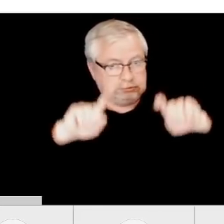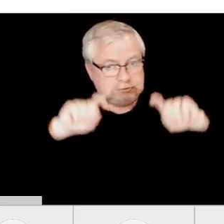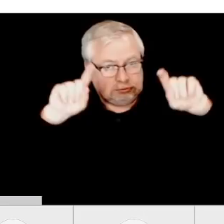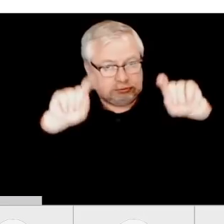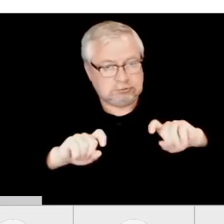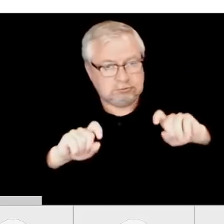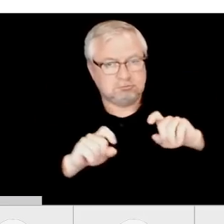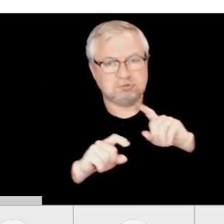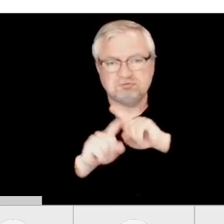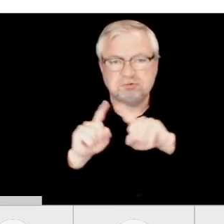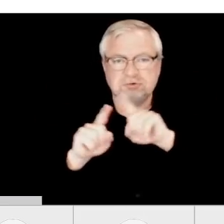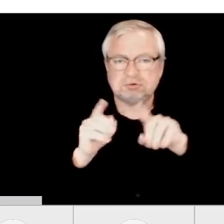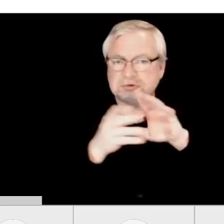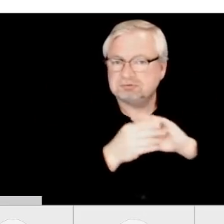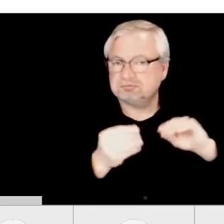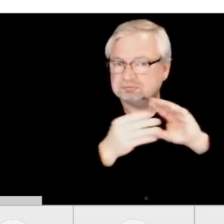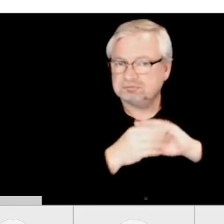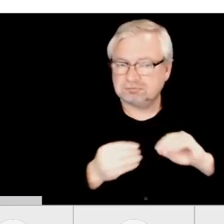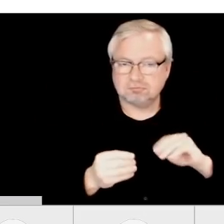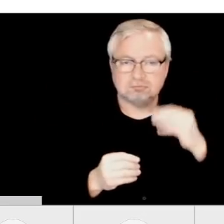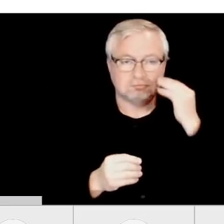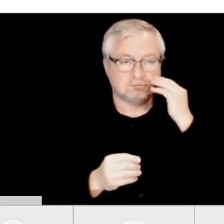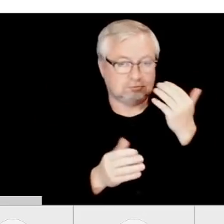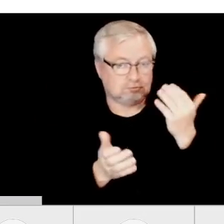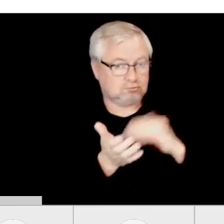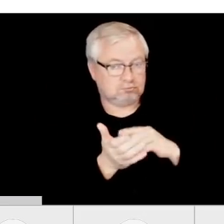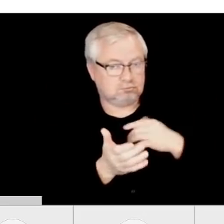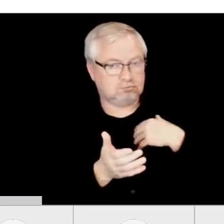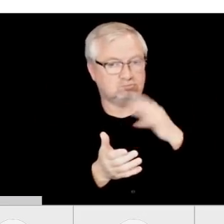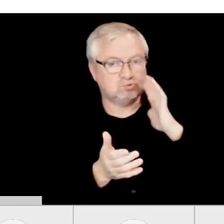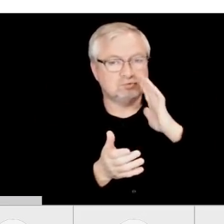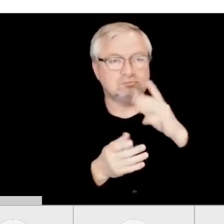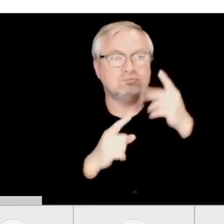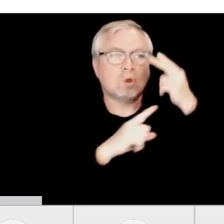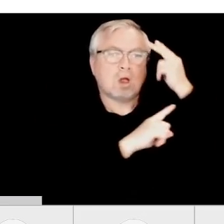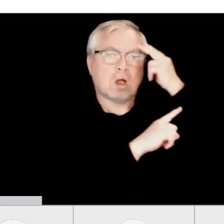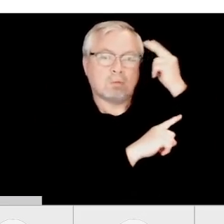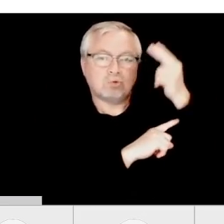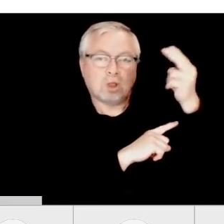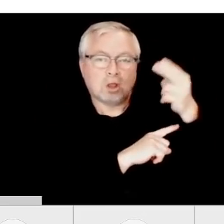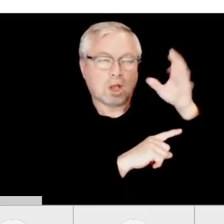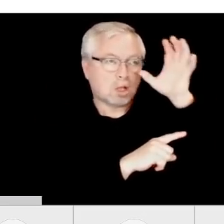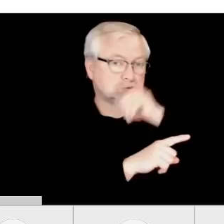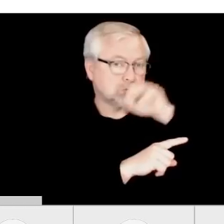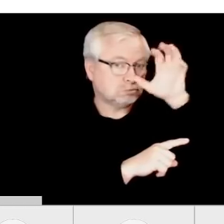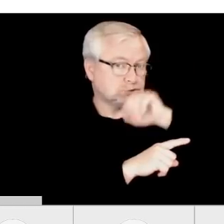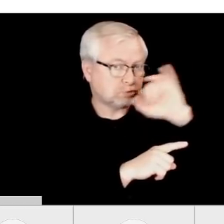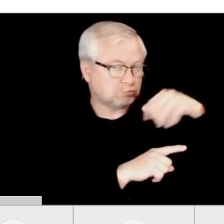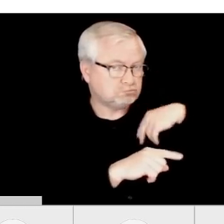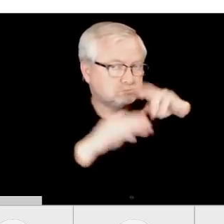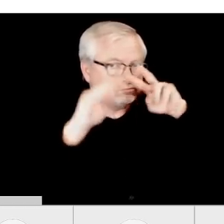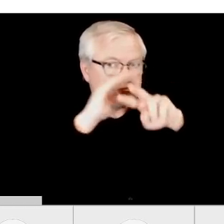to be hypothetical in a number of ways, so I think we're in a process of